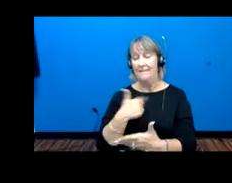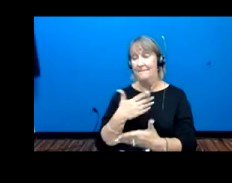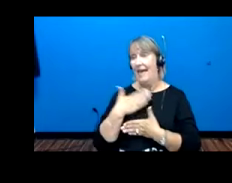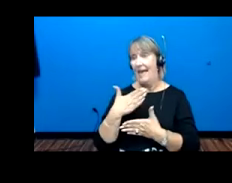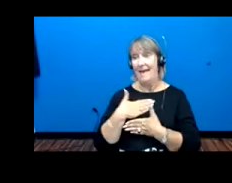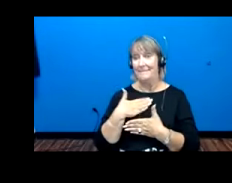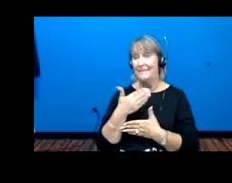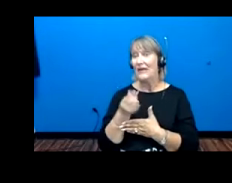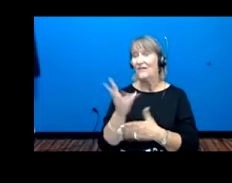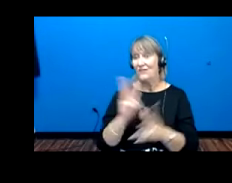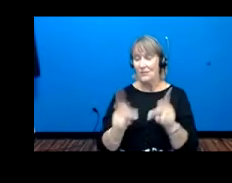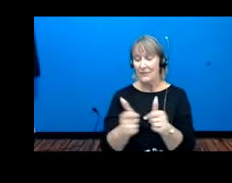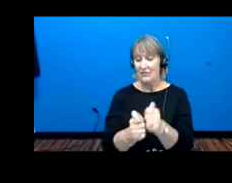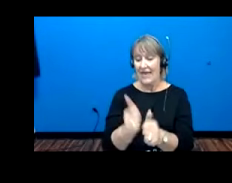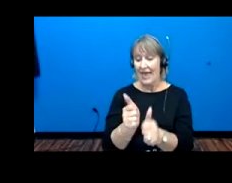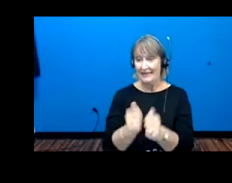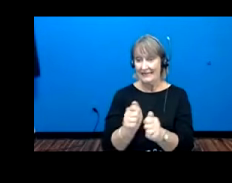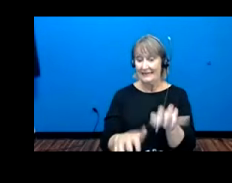actually just text me, saying how much they appreciated